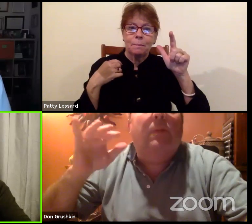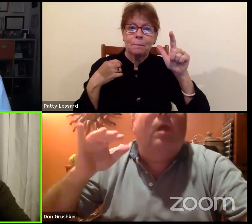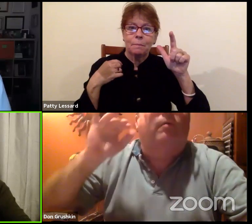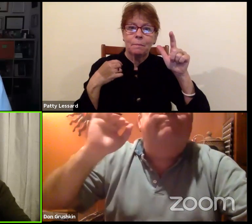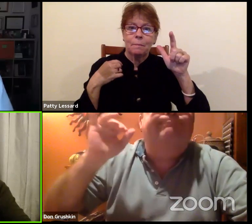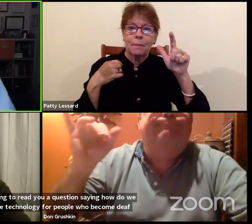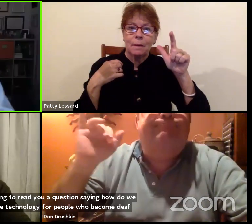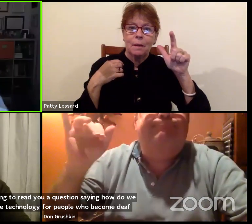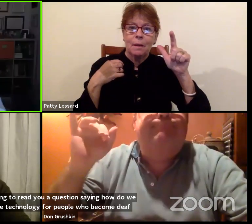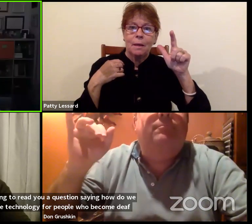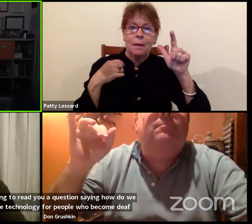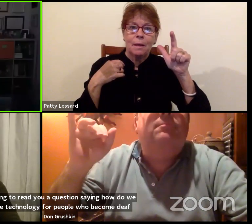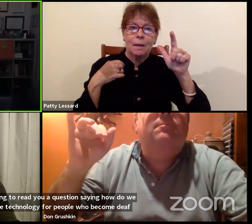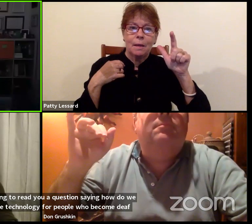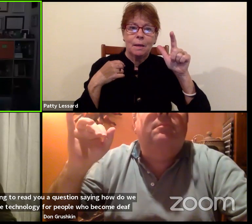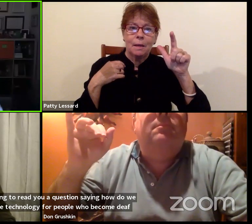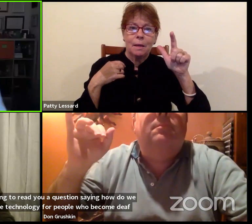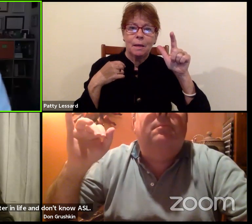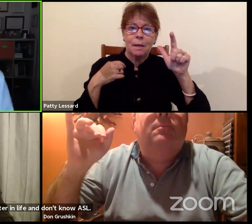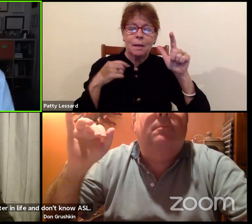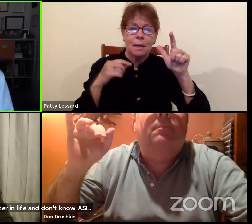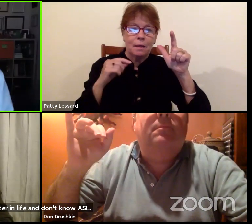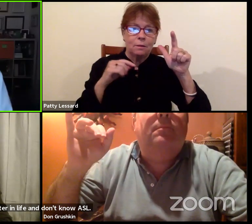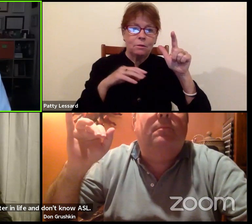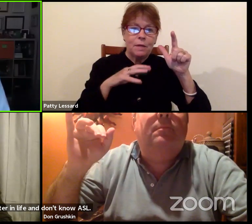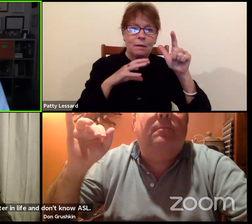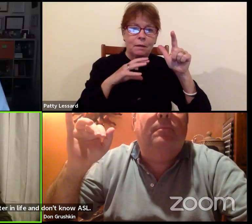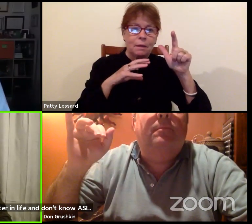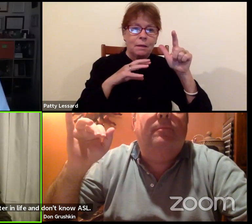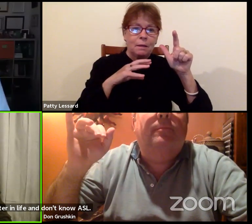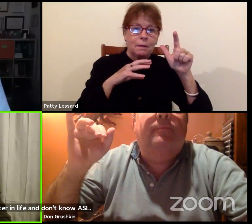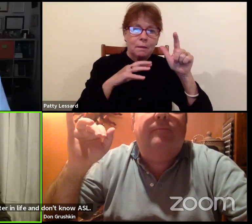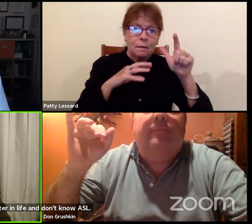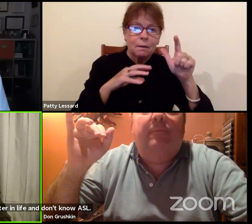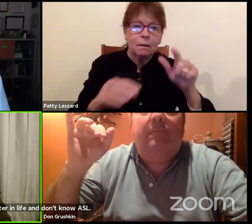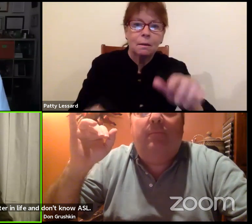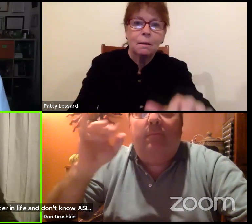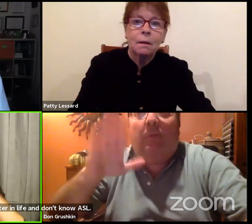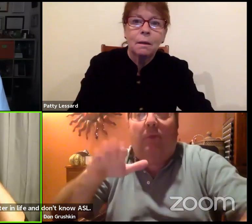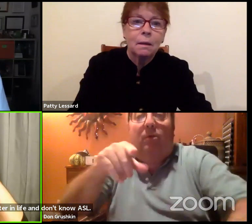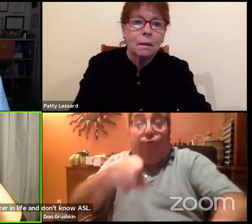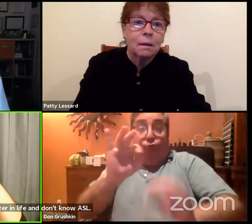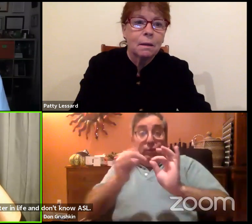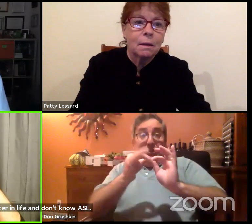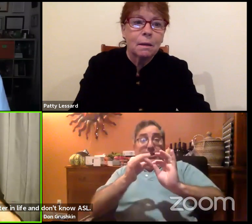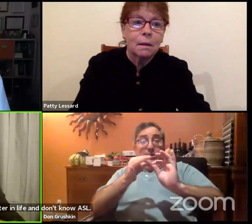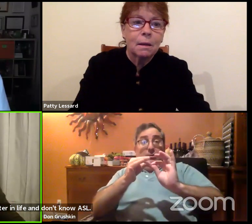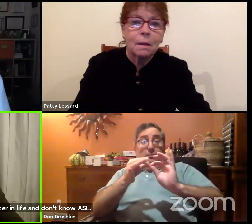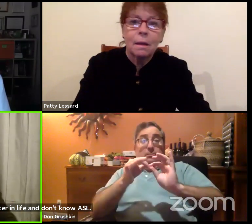do we access assistive technology for people who become deaf later in life and don't know ASL.